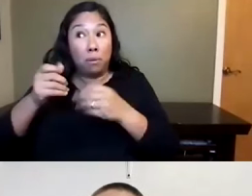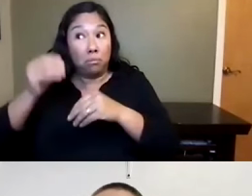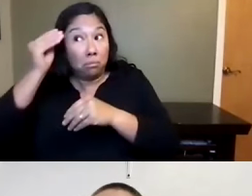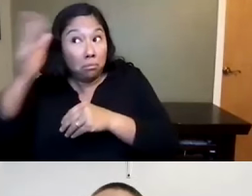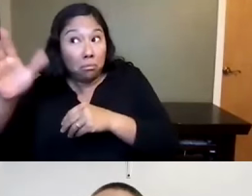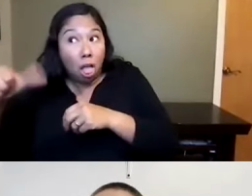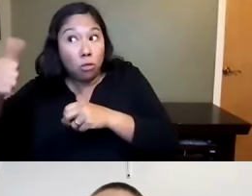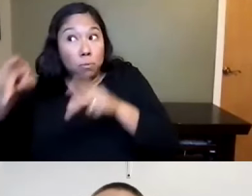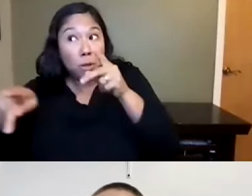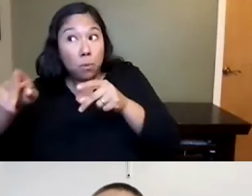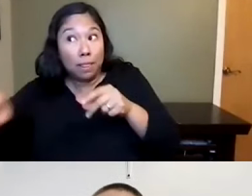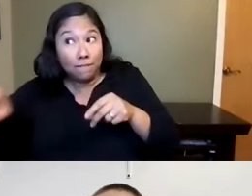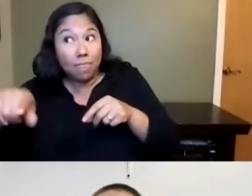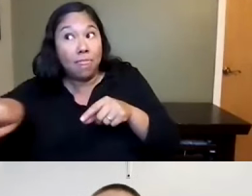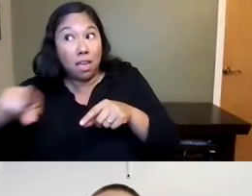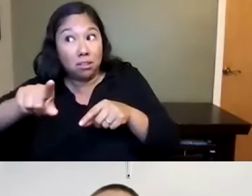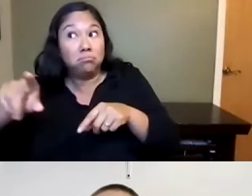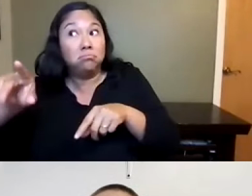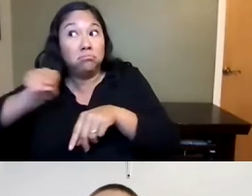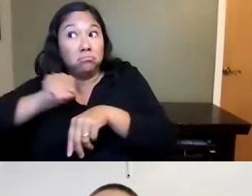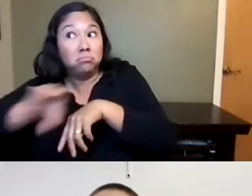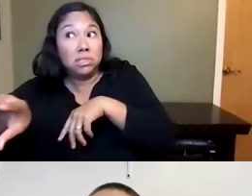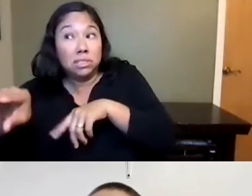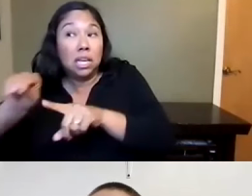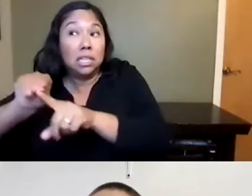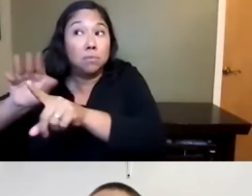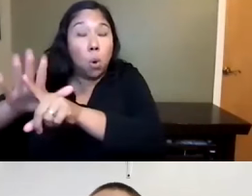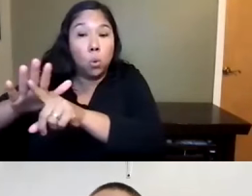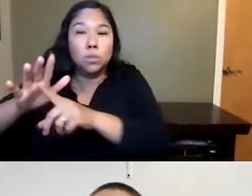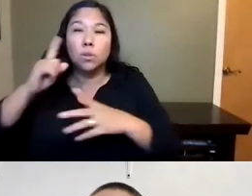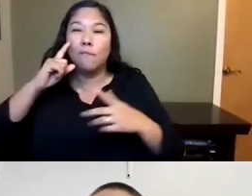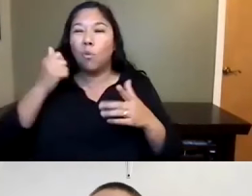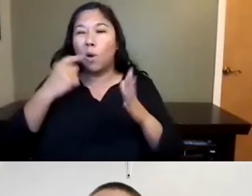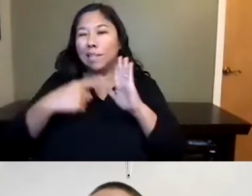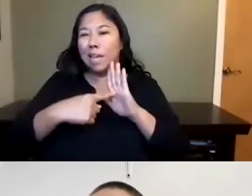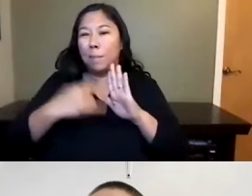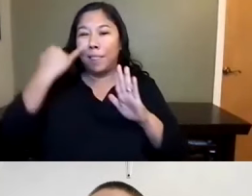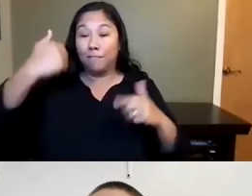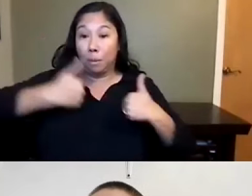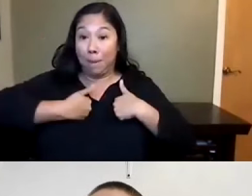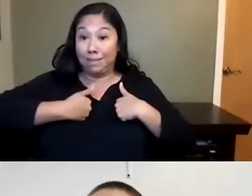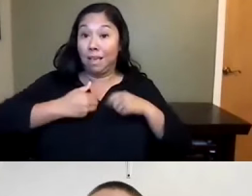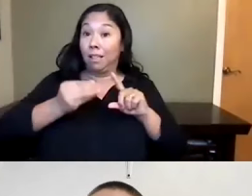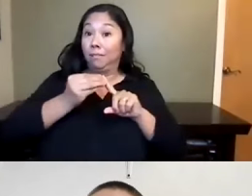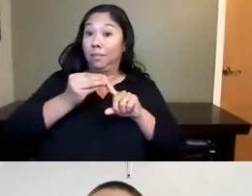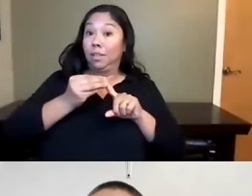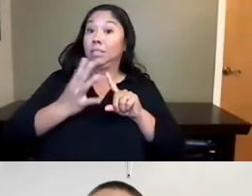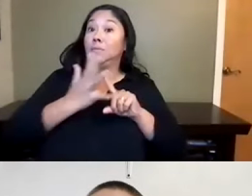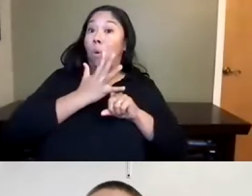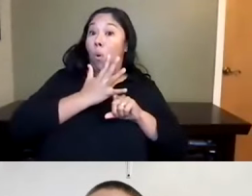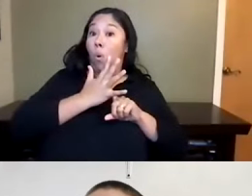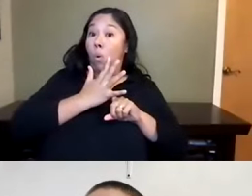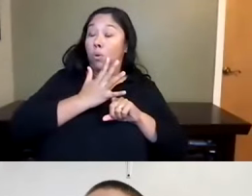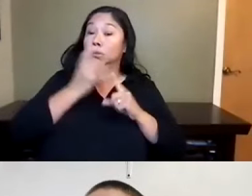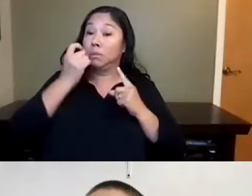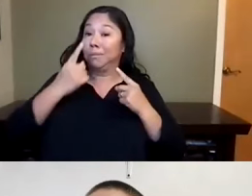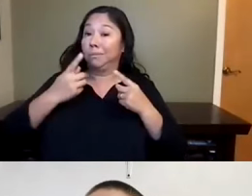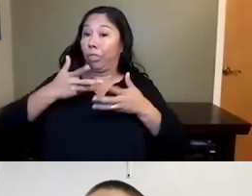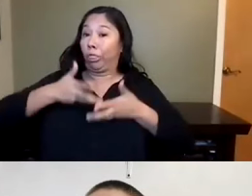For example, if you get exposed to COVID-19, and then it incubates for like 2 to14 days.